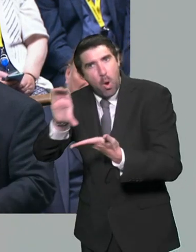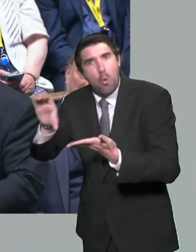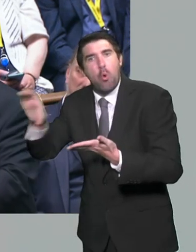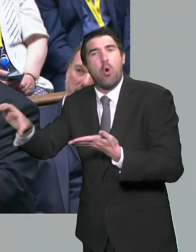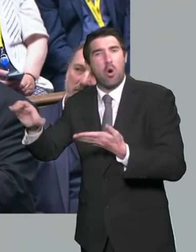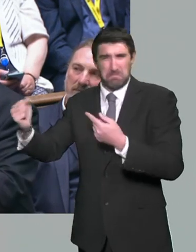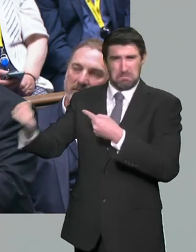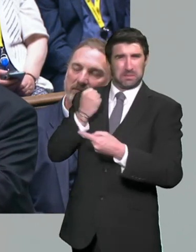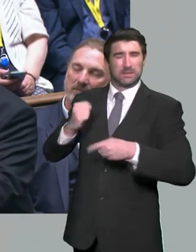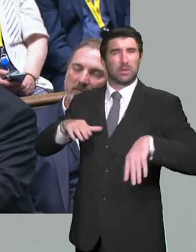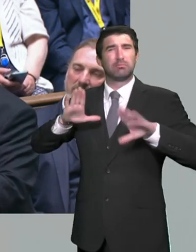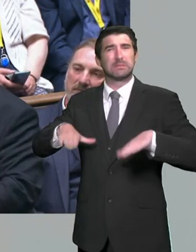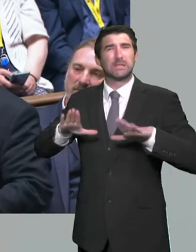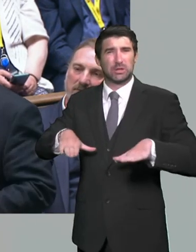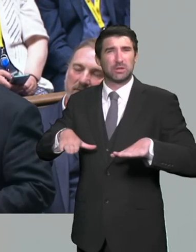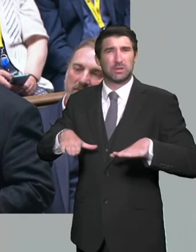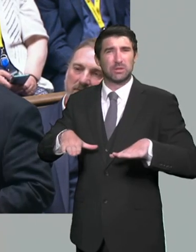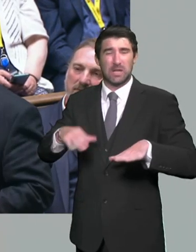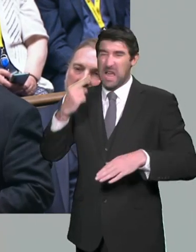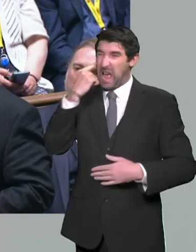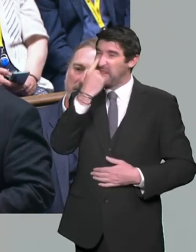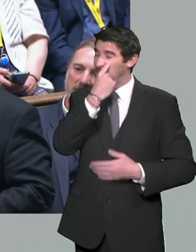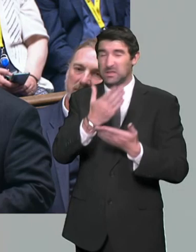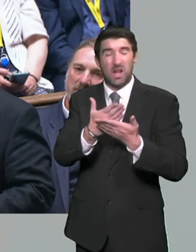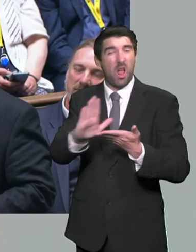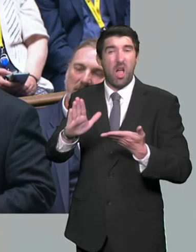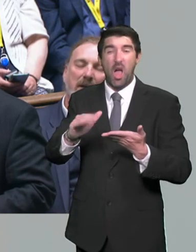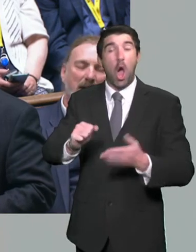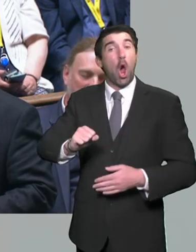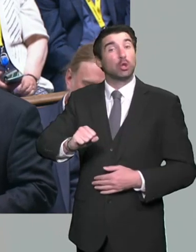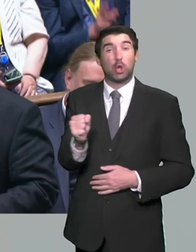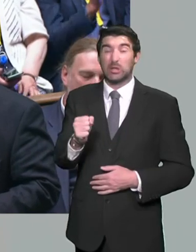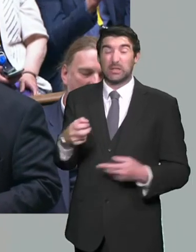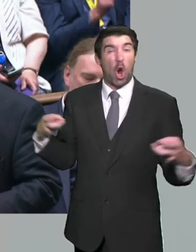The evidence is overwhelming: Scotland is being held back by Westminster.